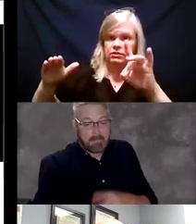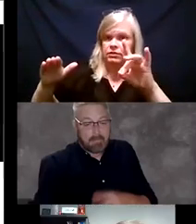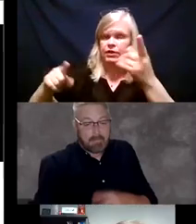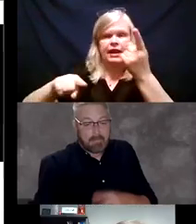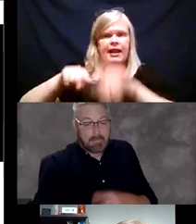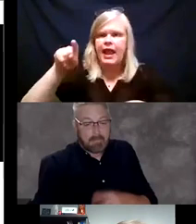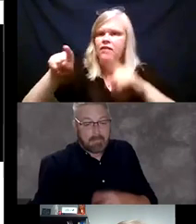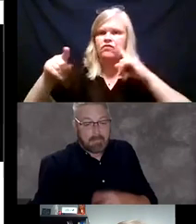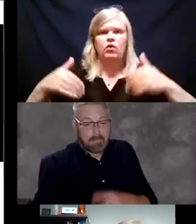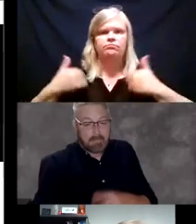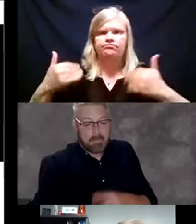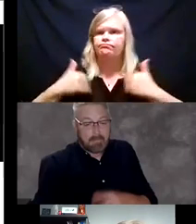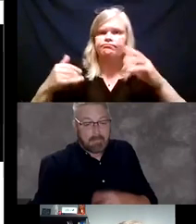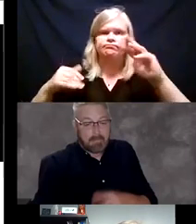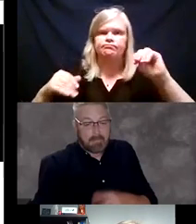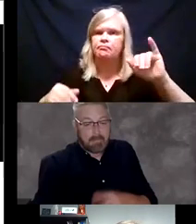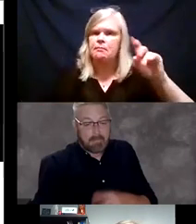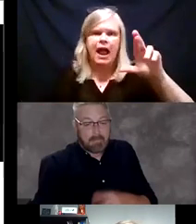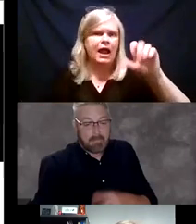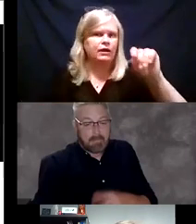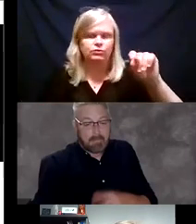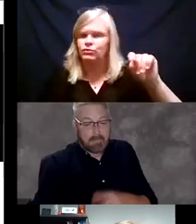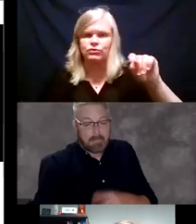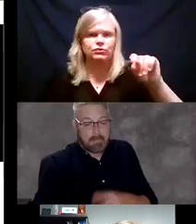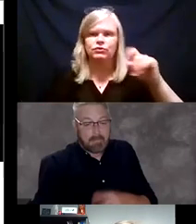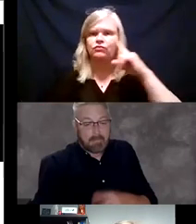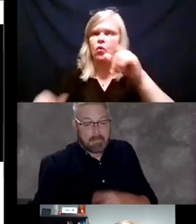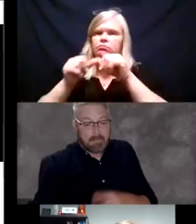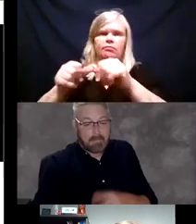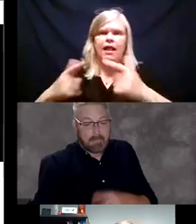MINORS. SEXUAL ABUSE IN THE SECOND